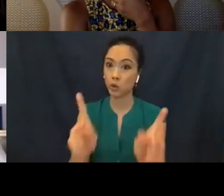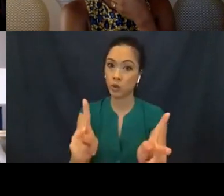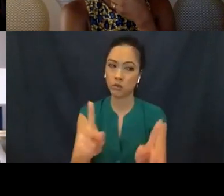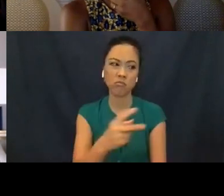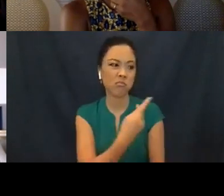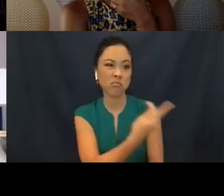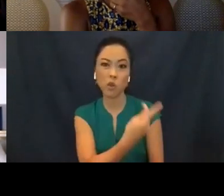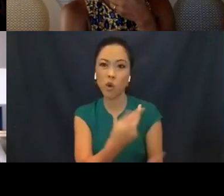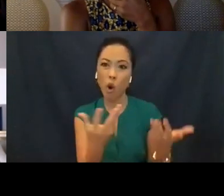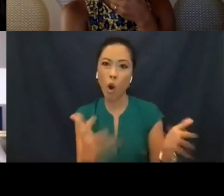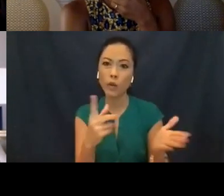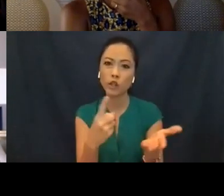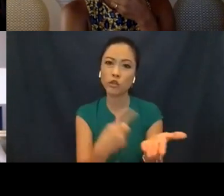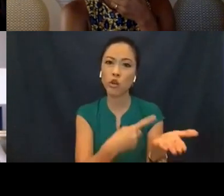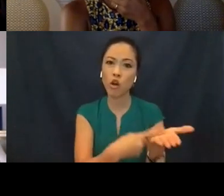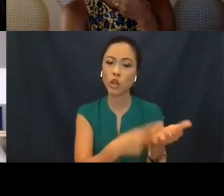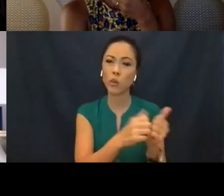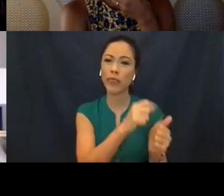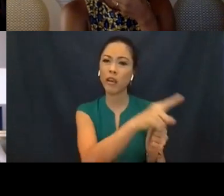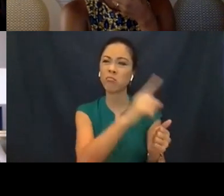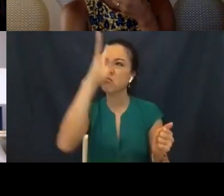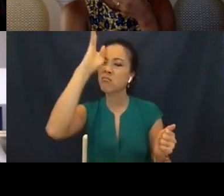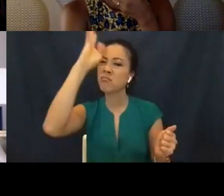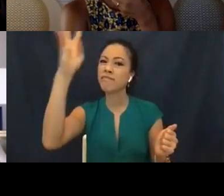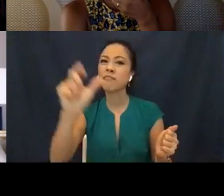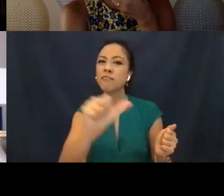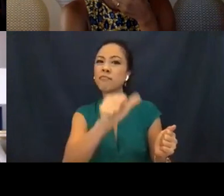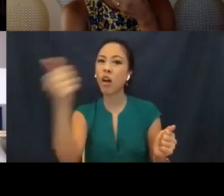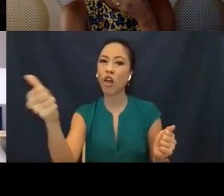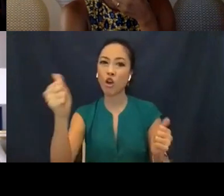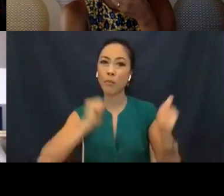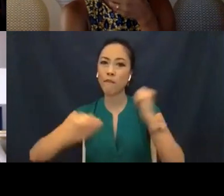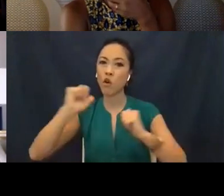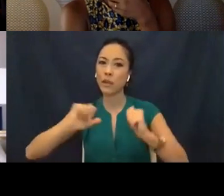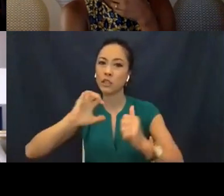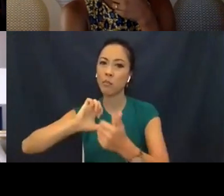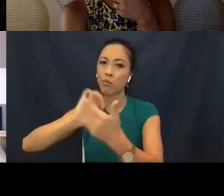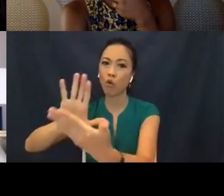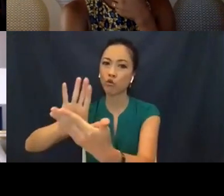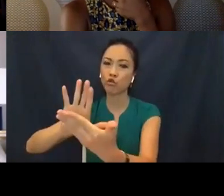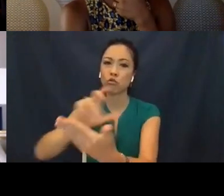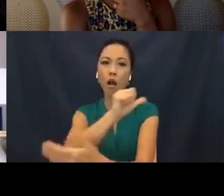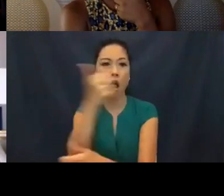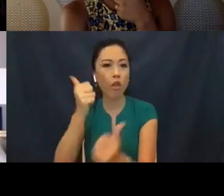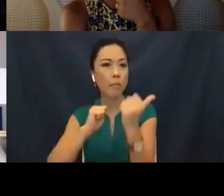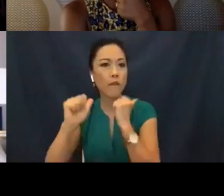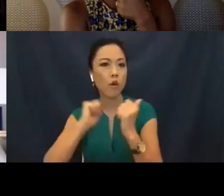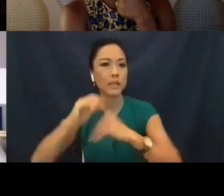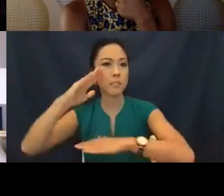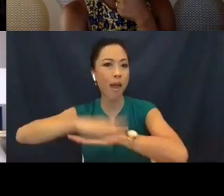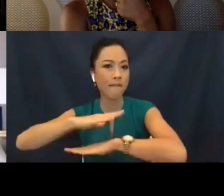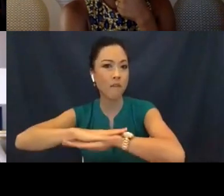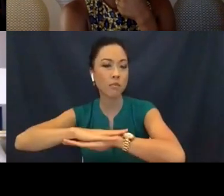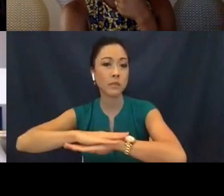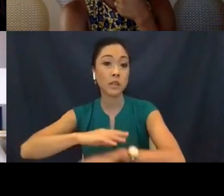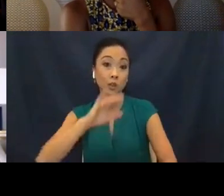so for me that kind of investments, the kind of investment to change your institution, who's a part of it,